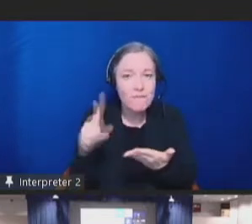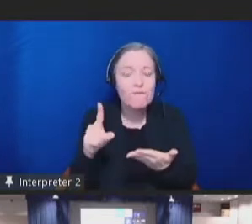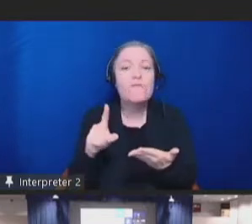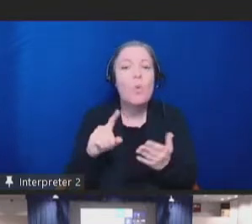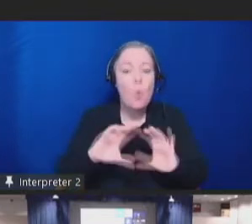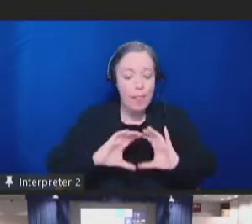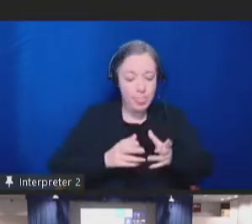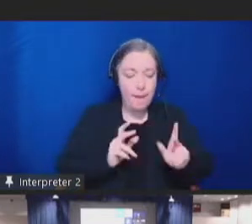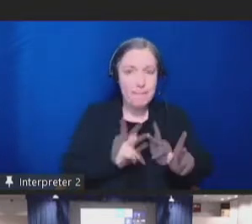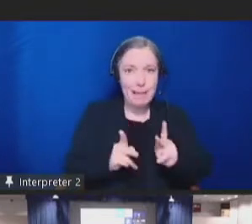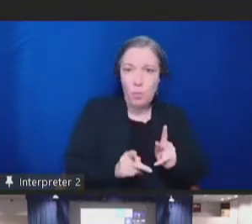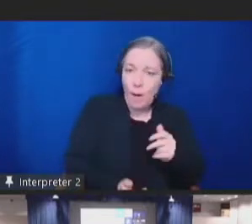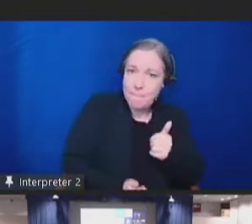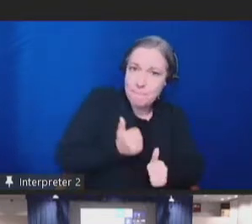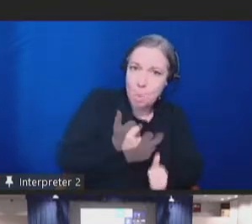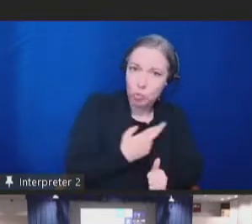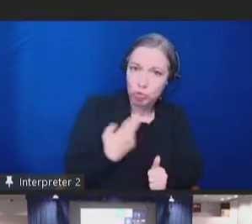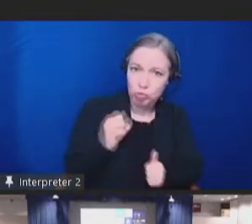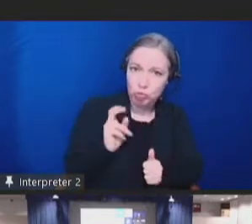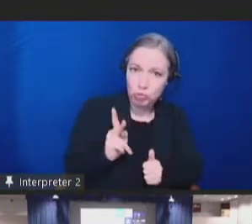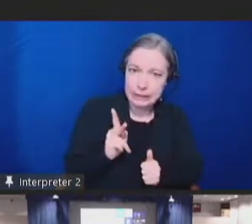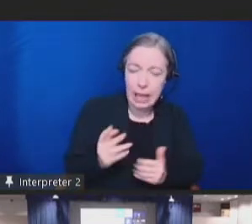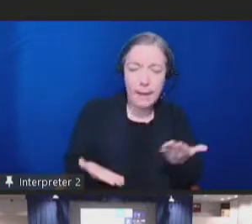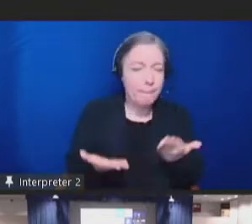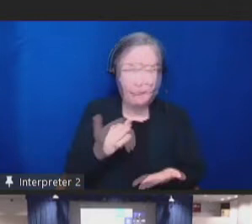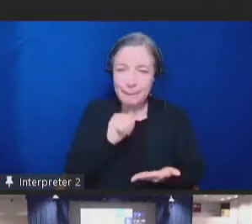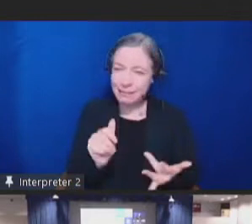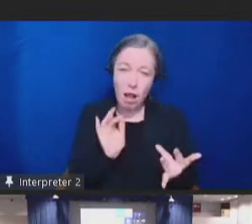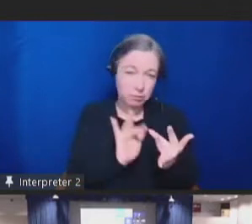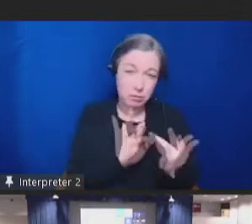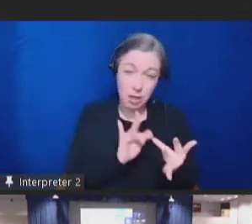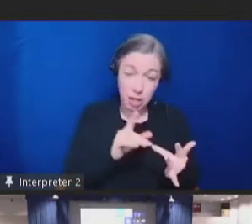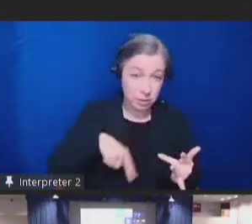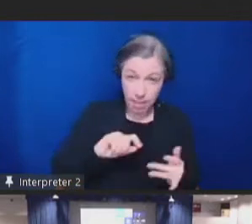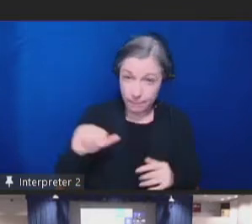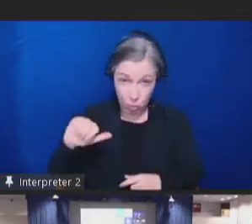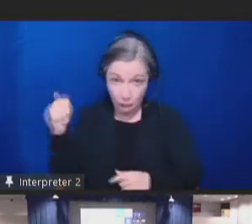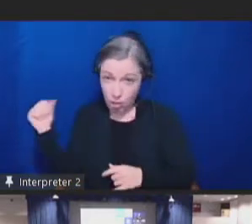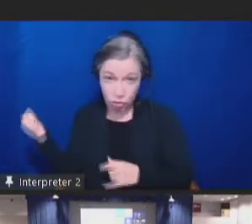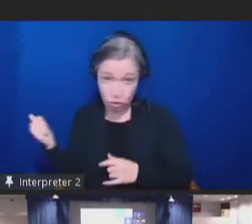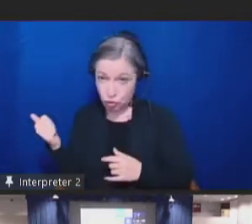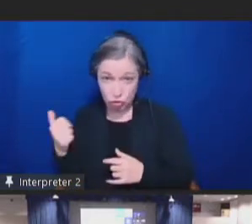that may not be otherwise reached -- be reached with critical vaccine information.